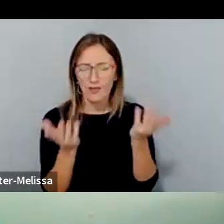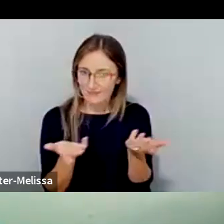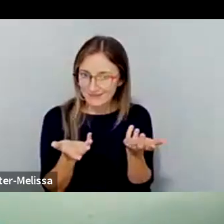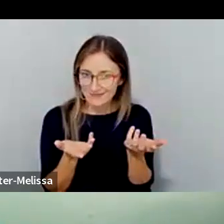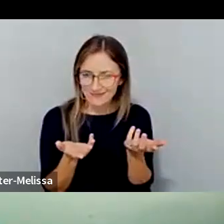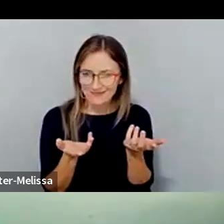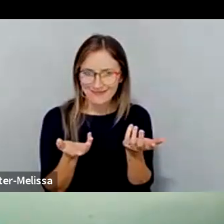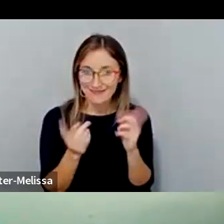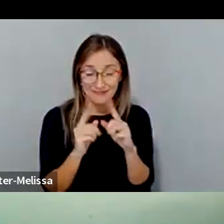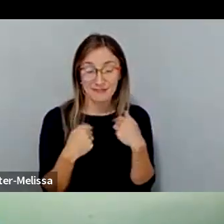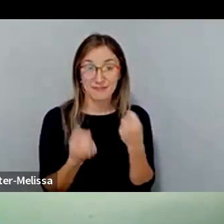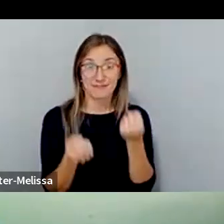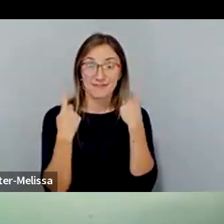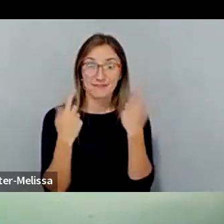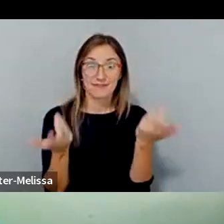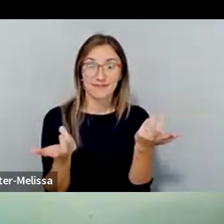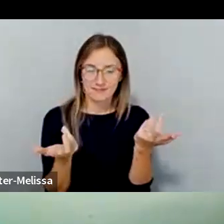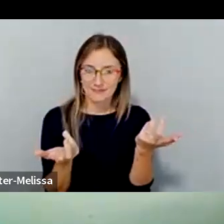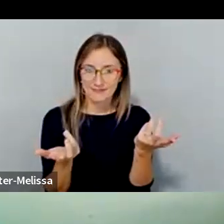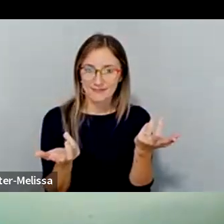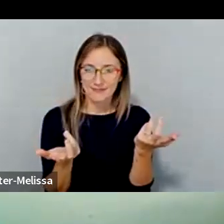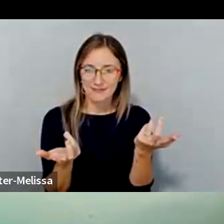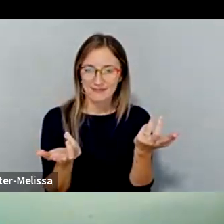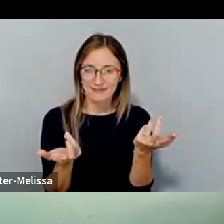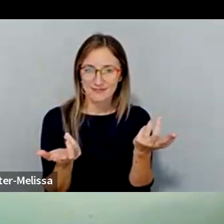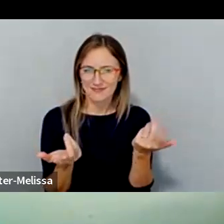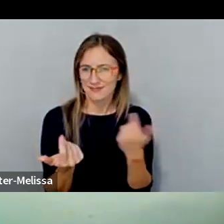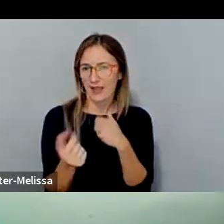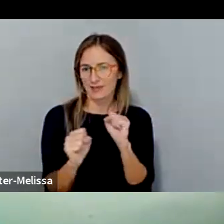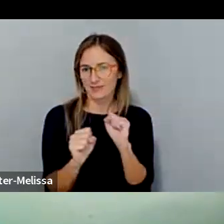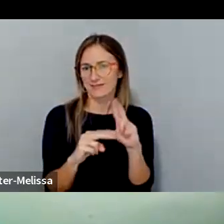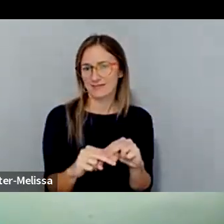are speaking it sounds like the teacher from Charlie Brown. I can't